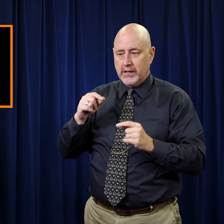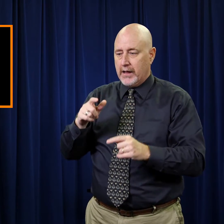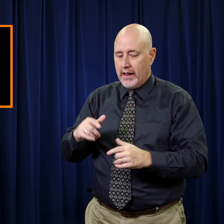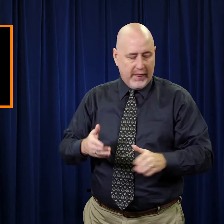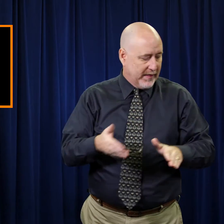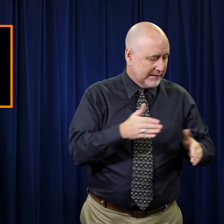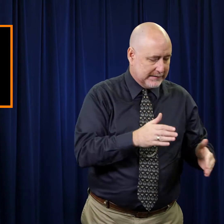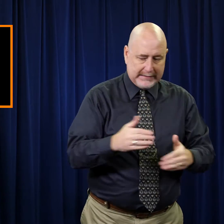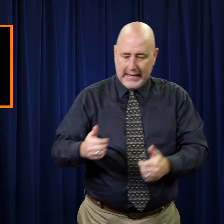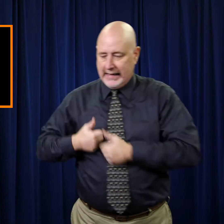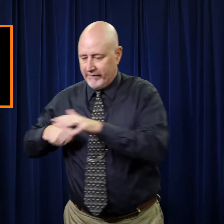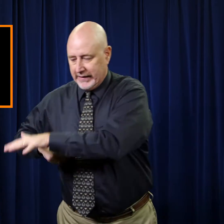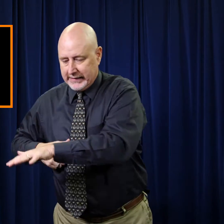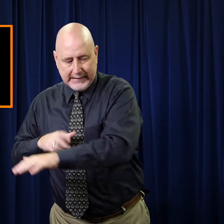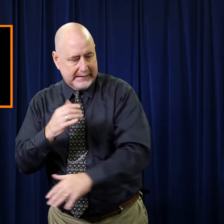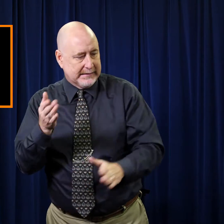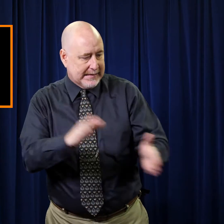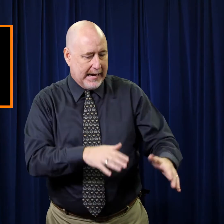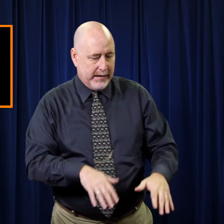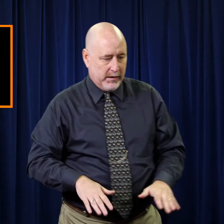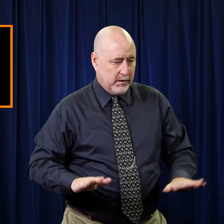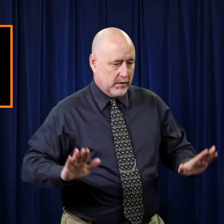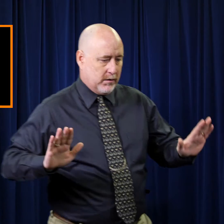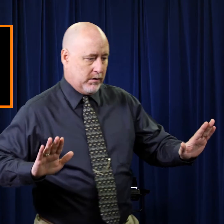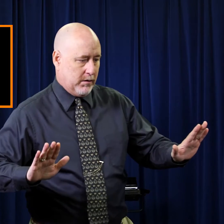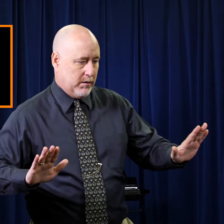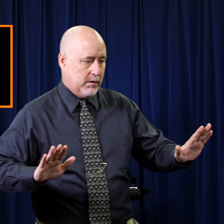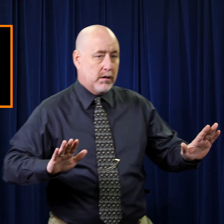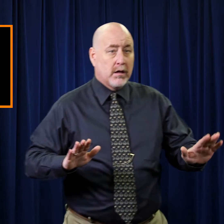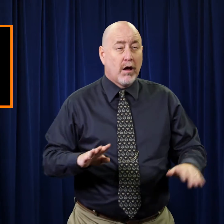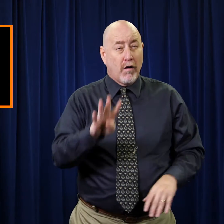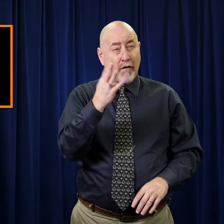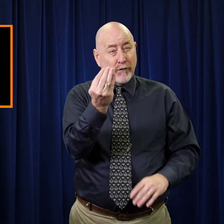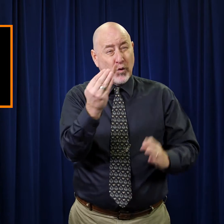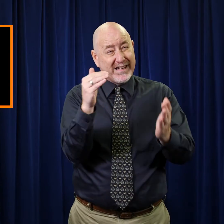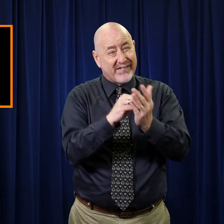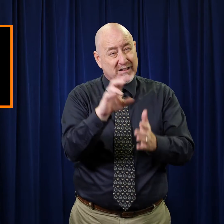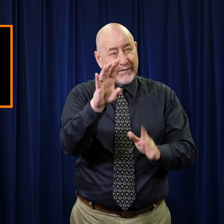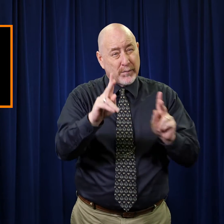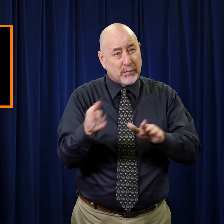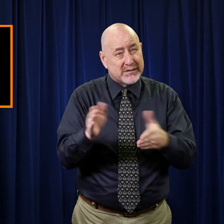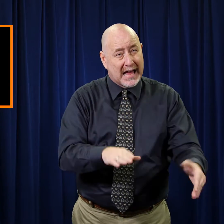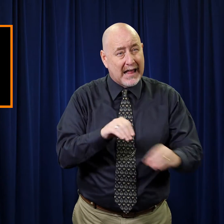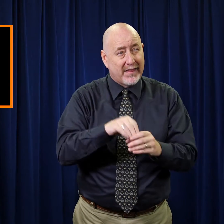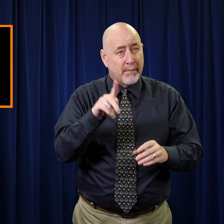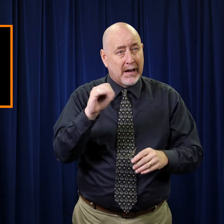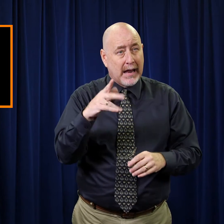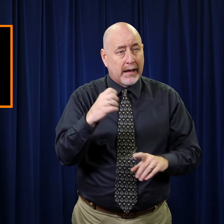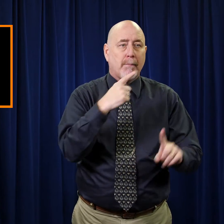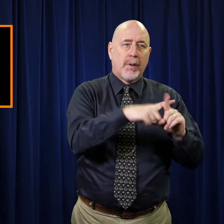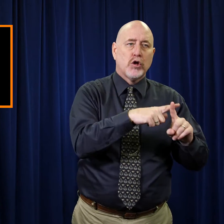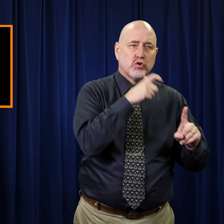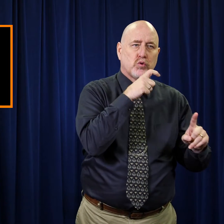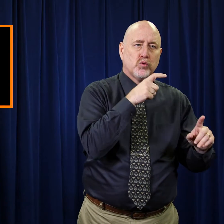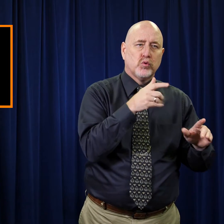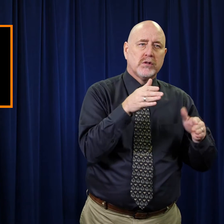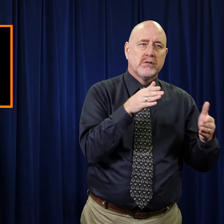between the living and the dead. Those who died in that place were 14,700, besides